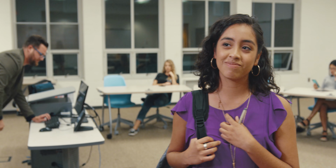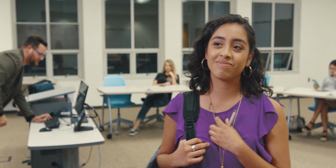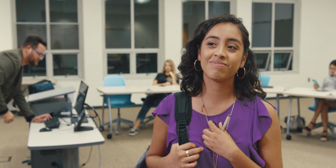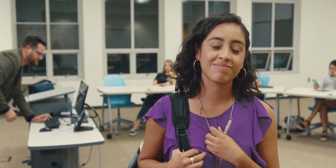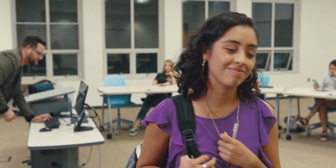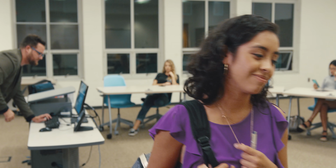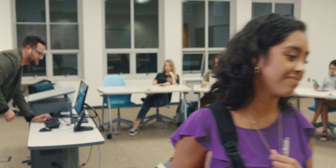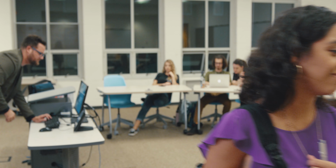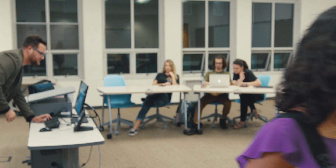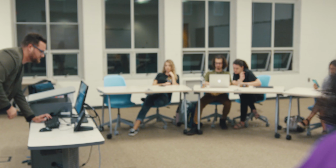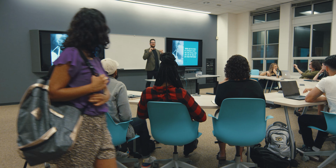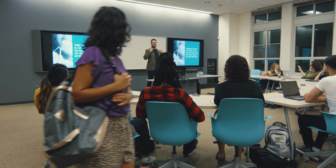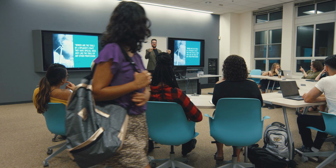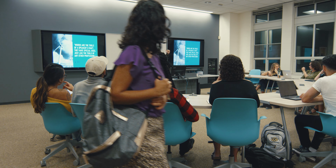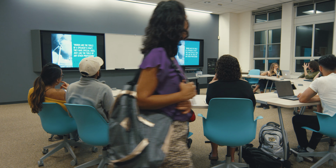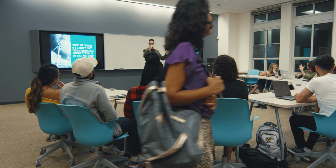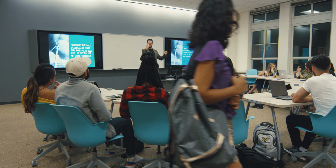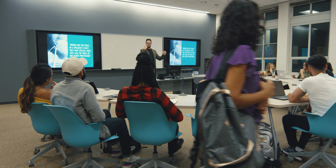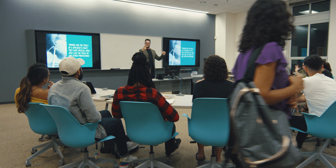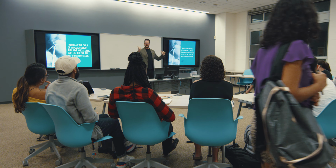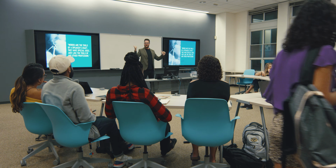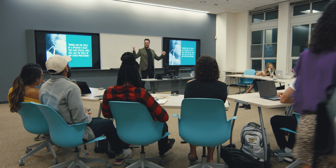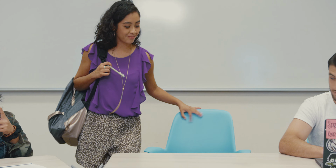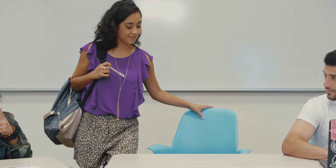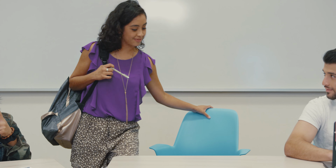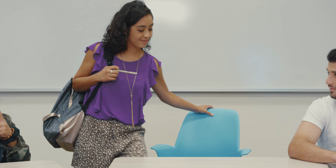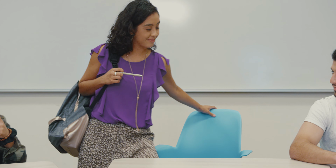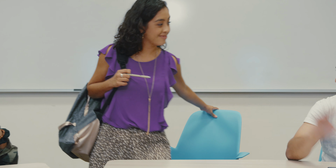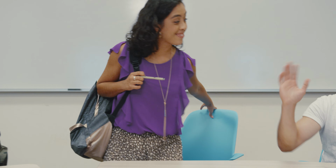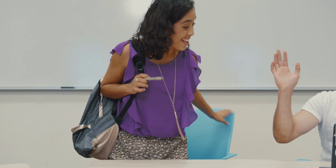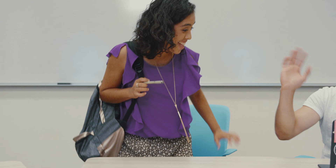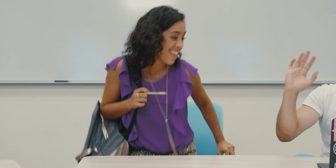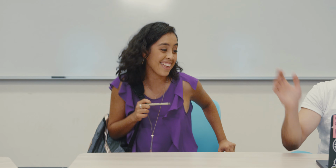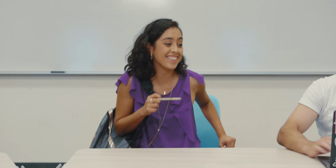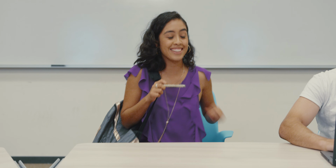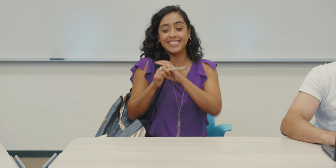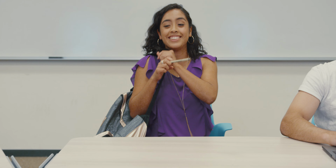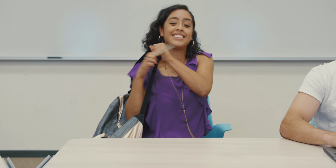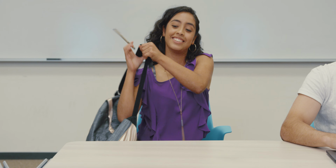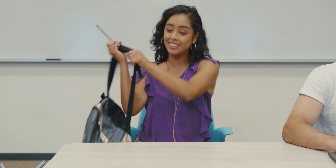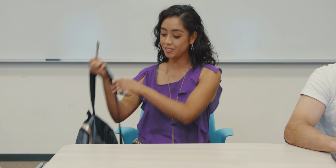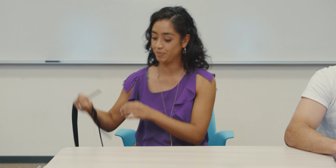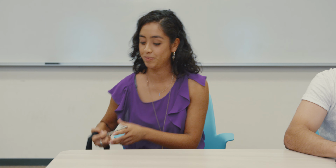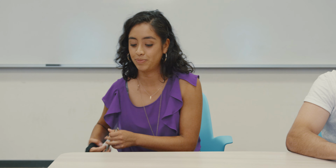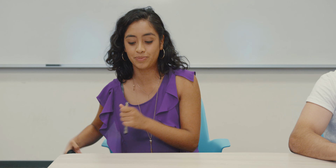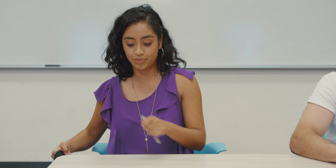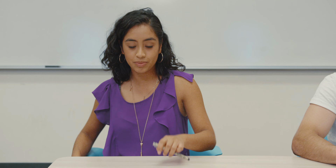[SHARON NARRATING] The pen? I’ve learned only you can write your chapter, your story, your own experiences.